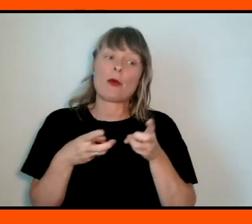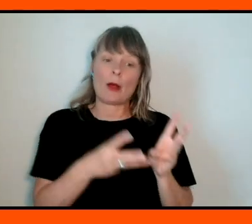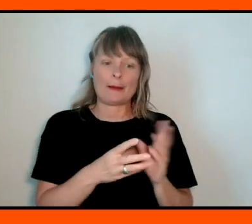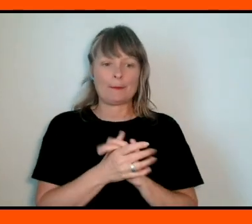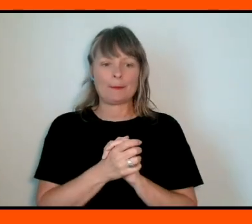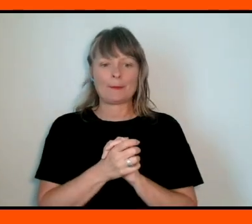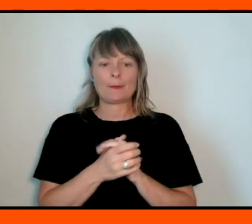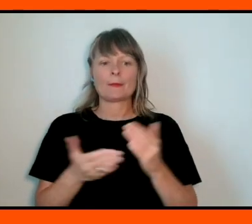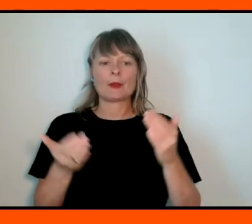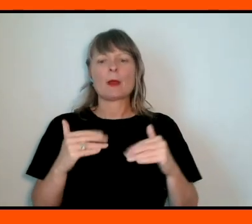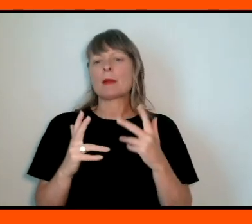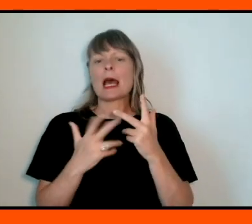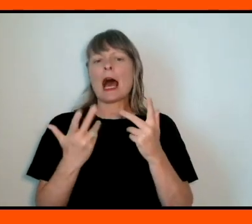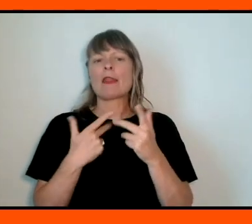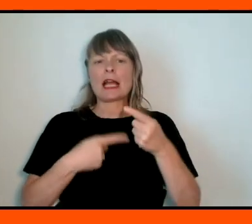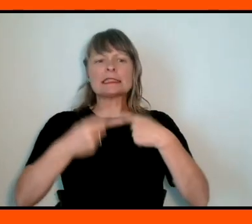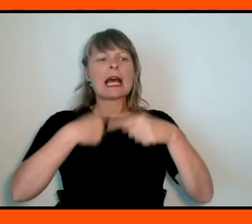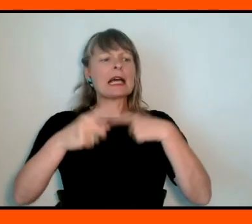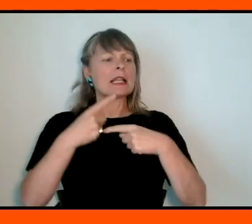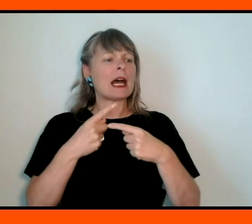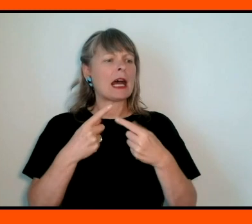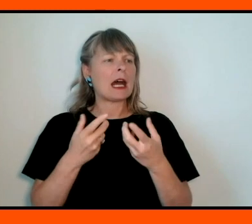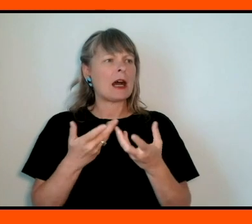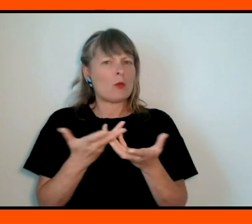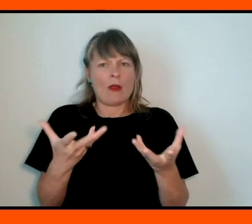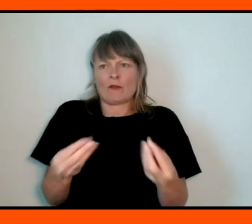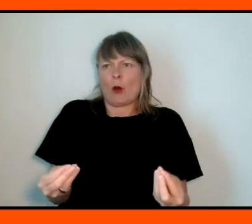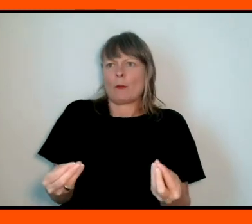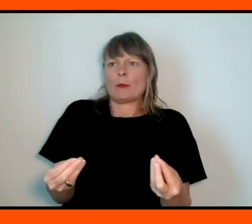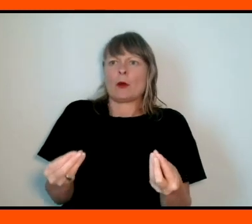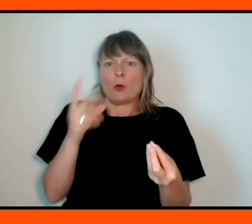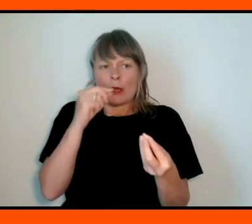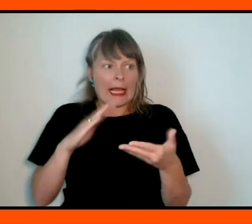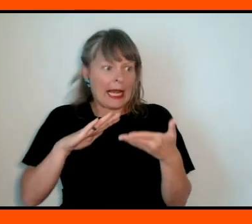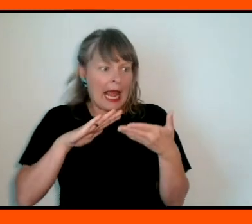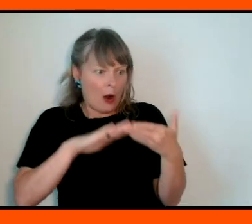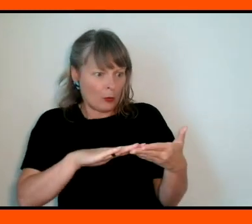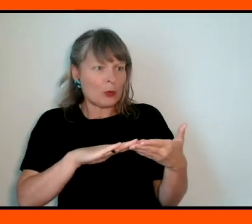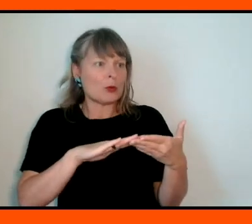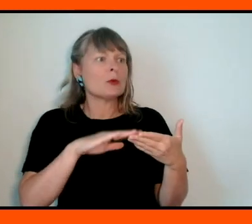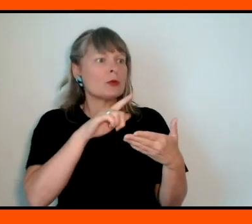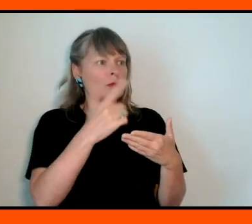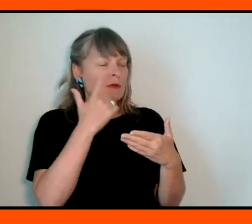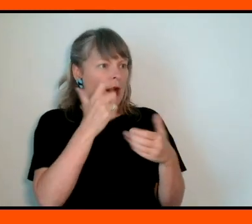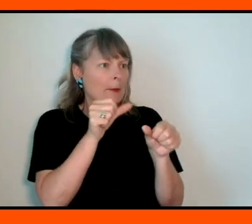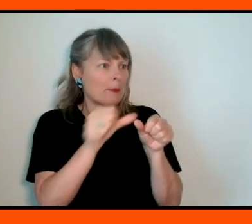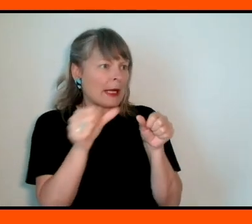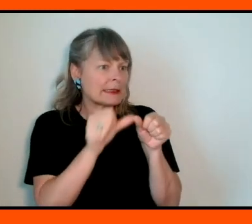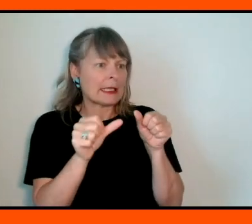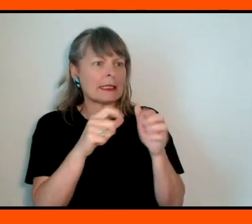that you may have to provide richer analysis at this small geographic area or for small population groups